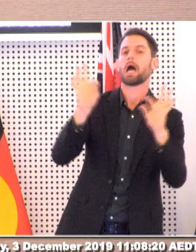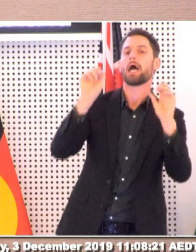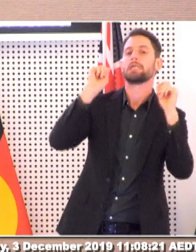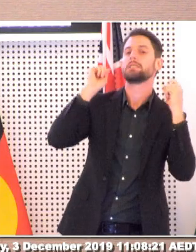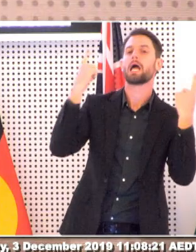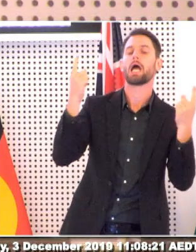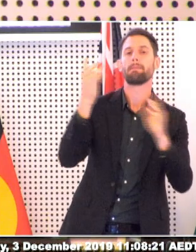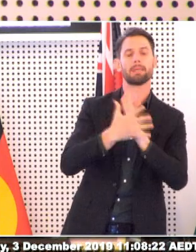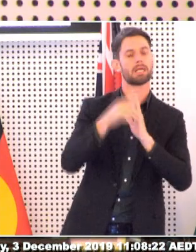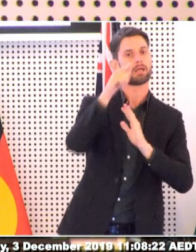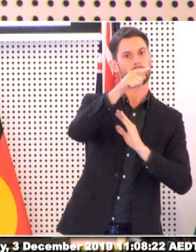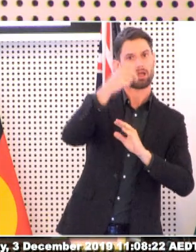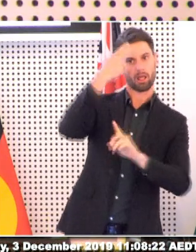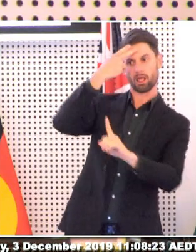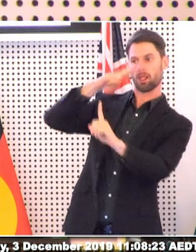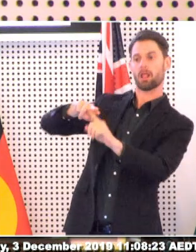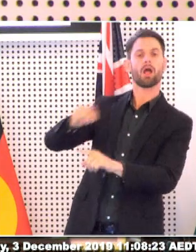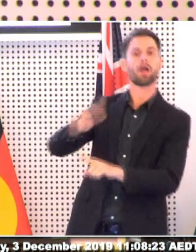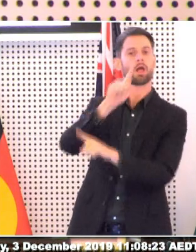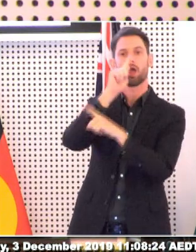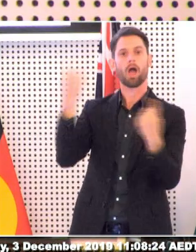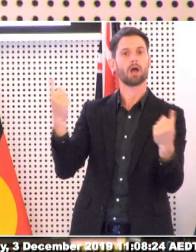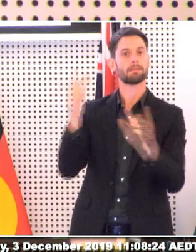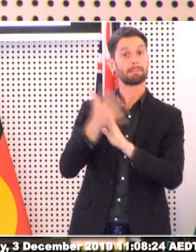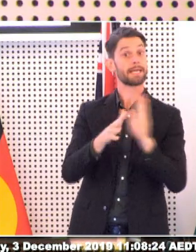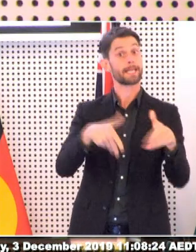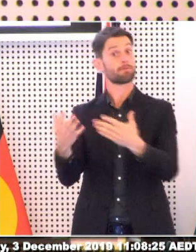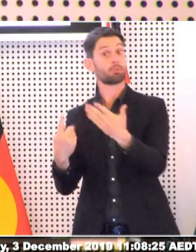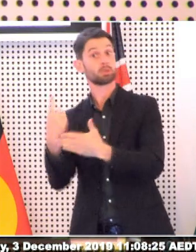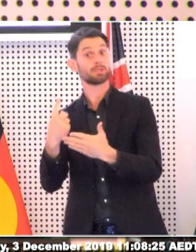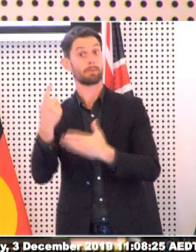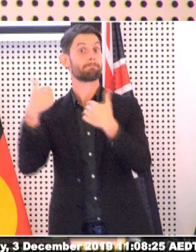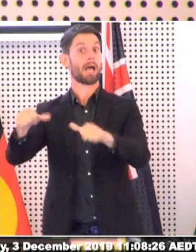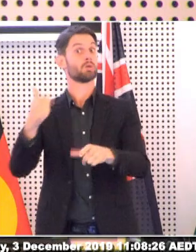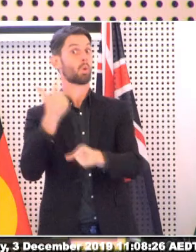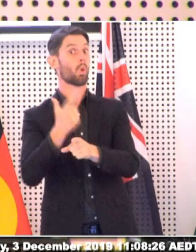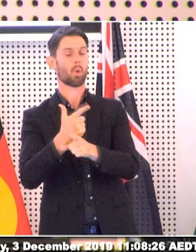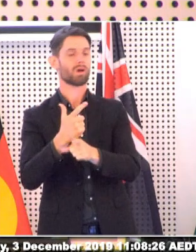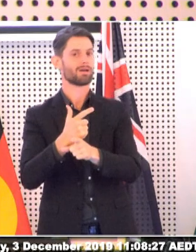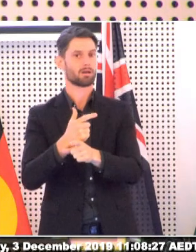assumptions about the actual capabilities of people with disability. These are difficulties you’re describing with